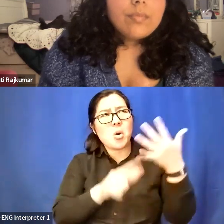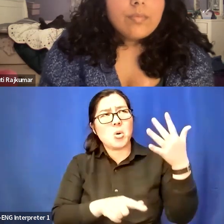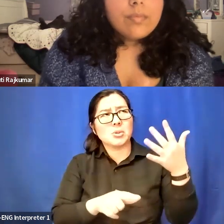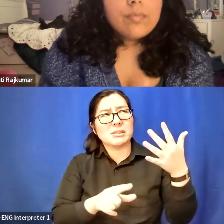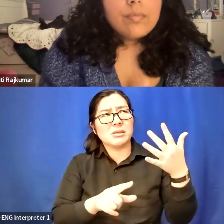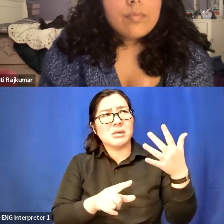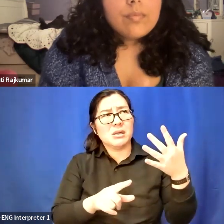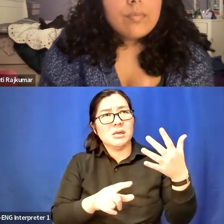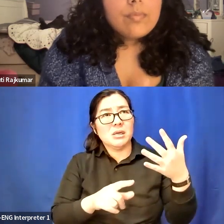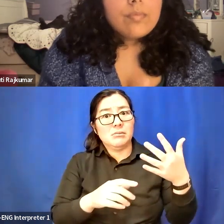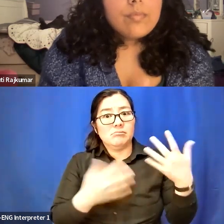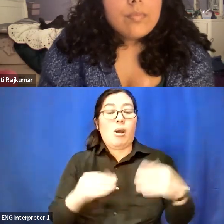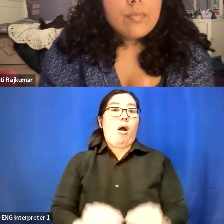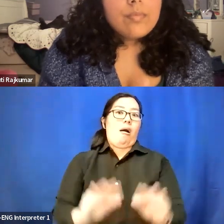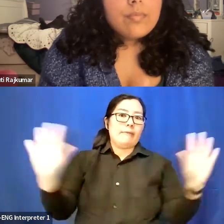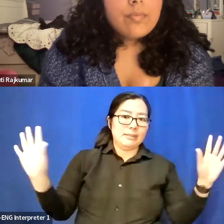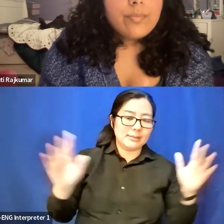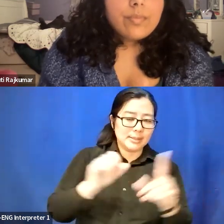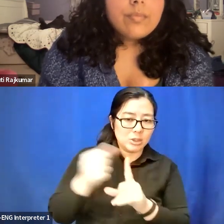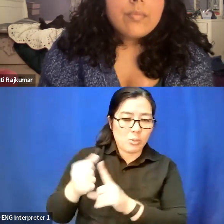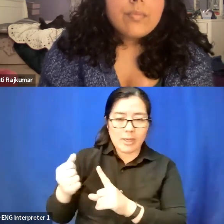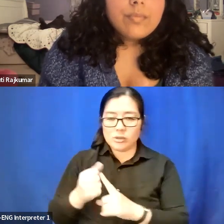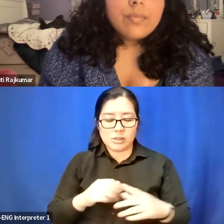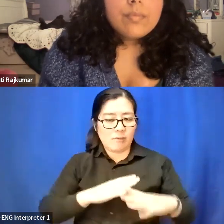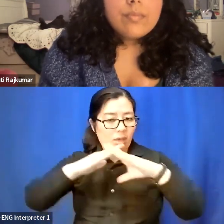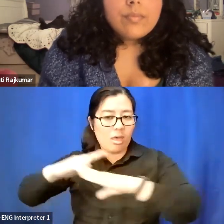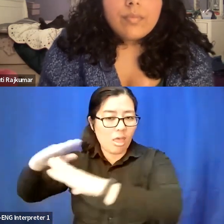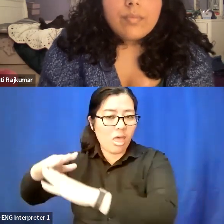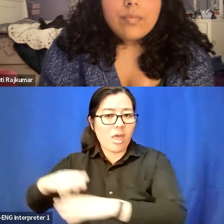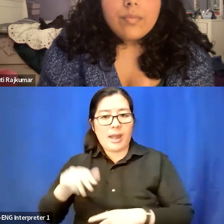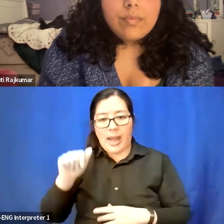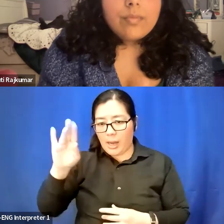and like ableism that I've seen, but I could go on and on, honestly.